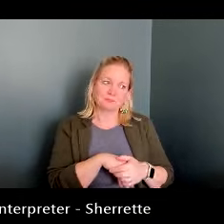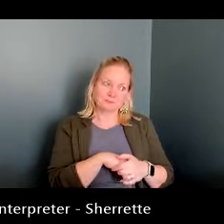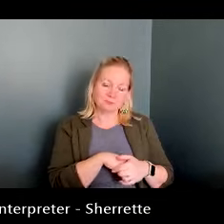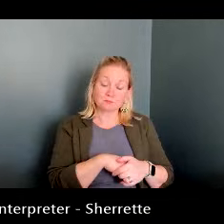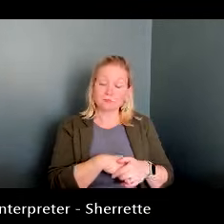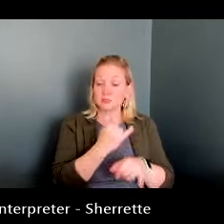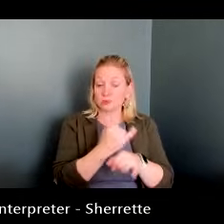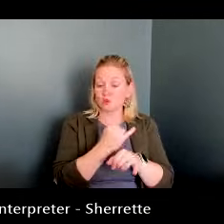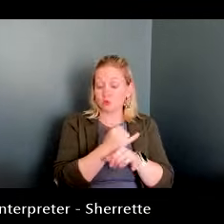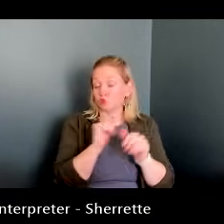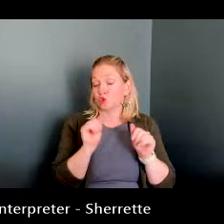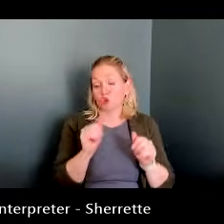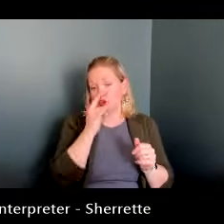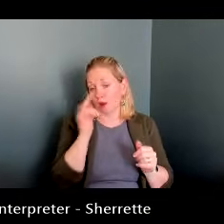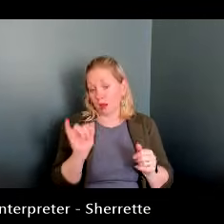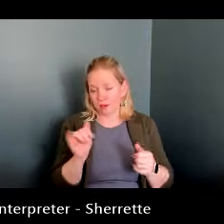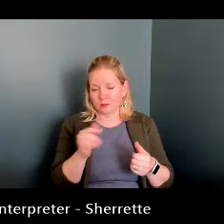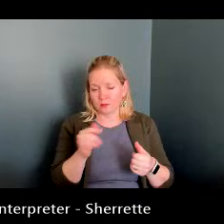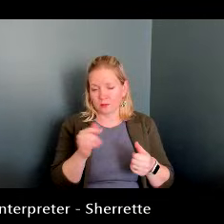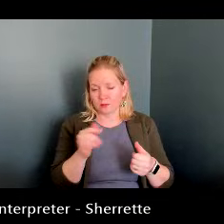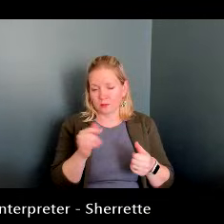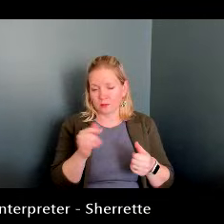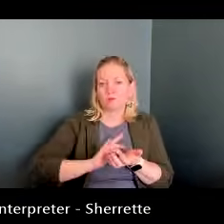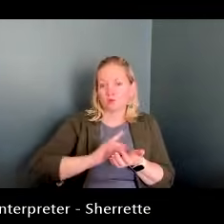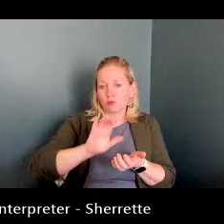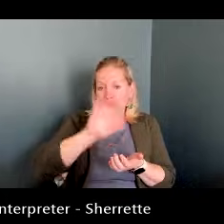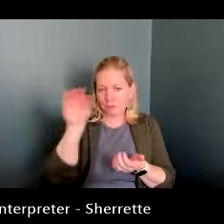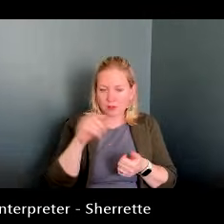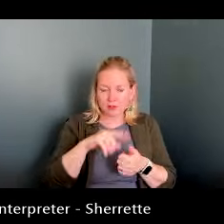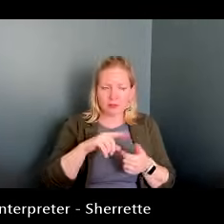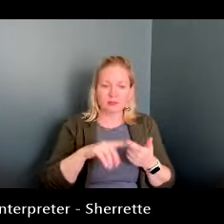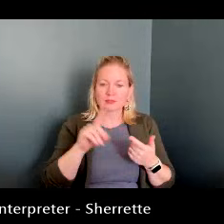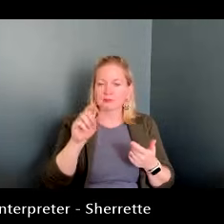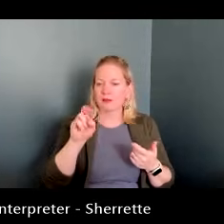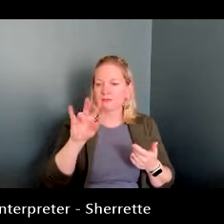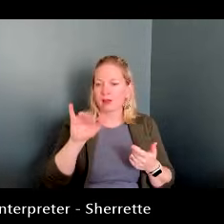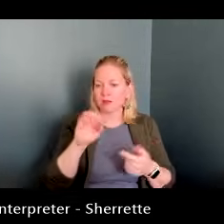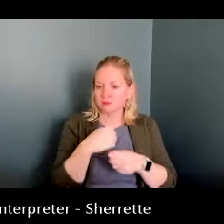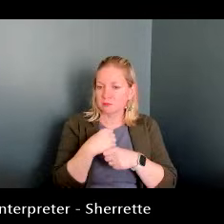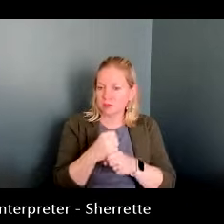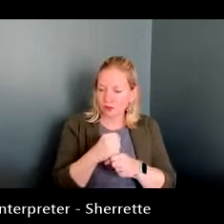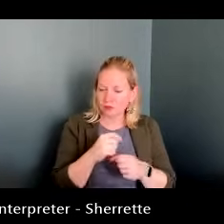in this case, pharmaceutical companies, device manufacturers, and others. It could include